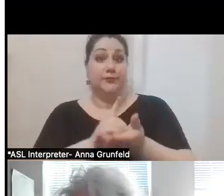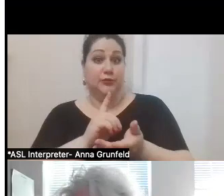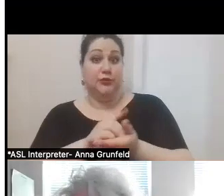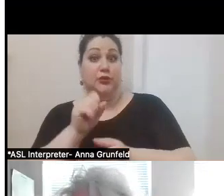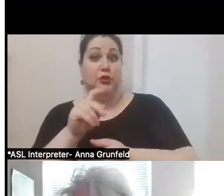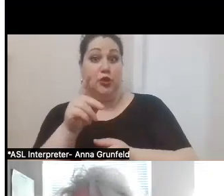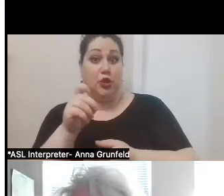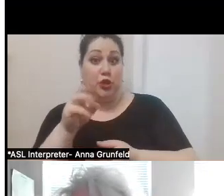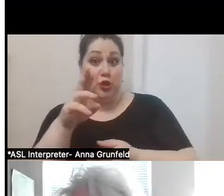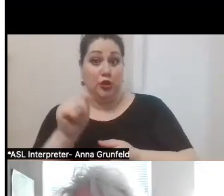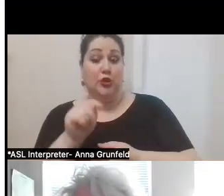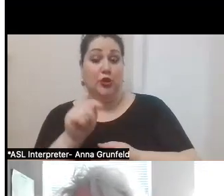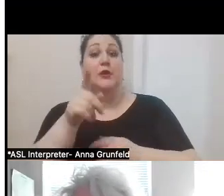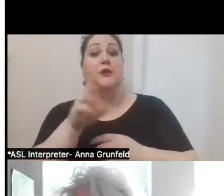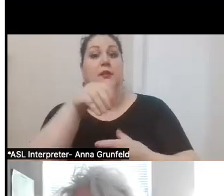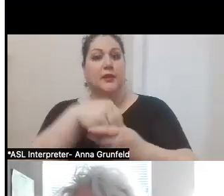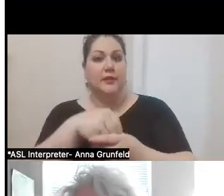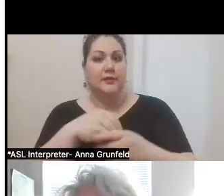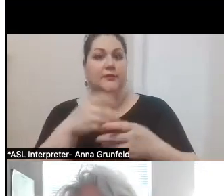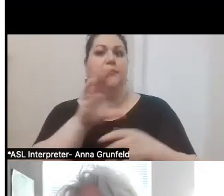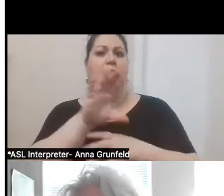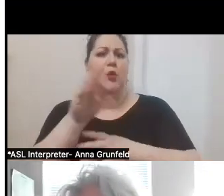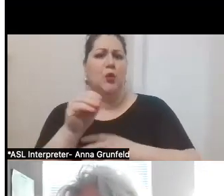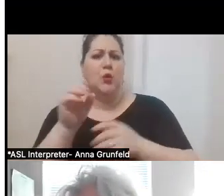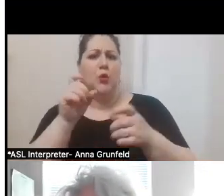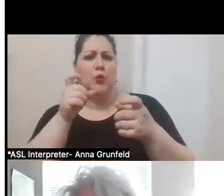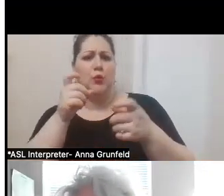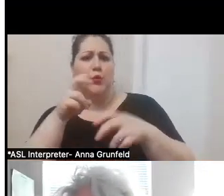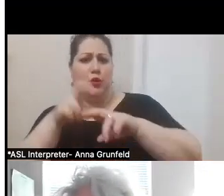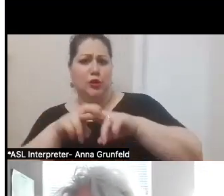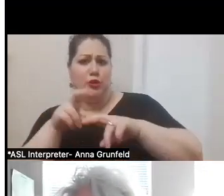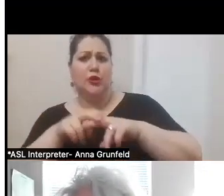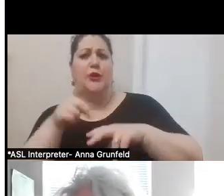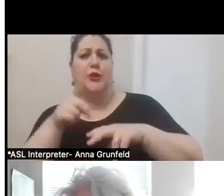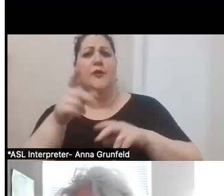co-chair of the Ontario working group on mental health and adults with ASD.